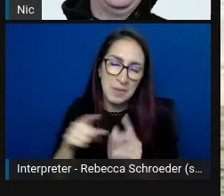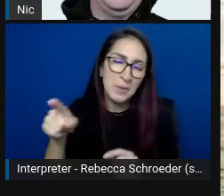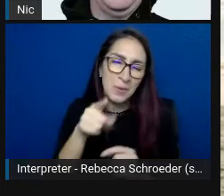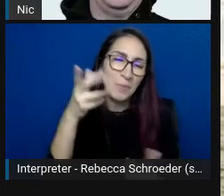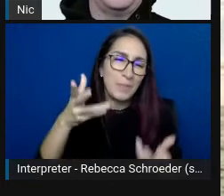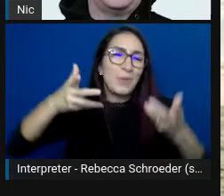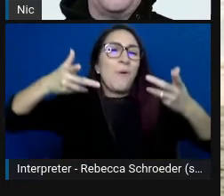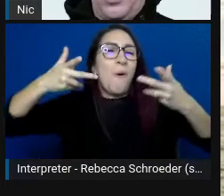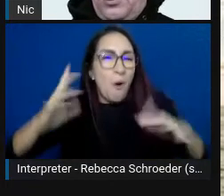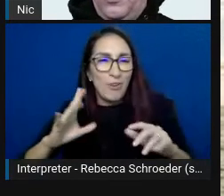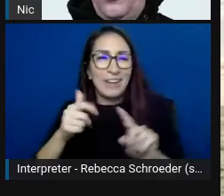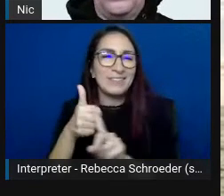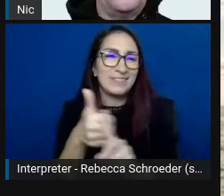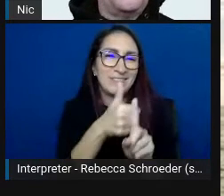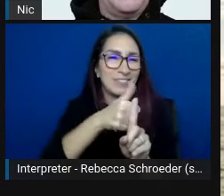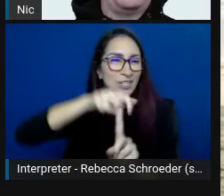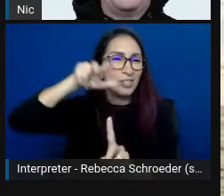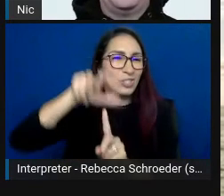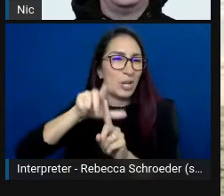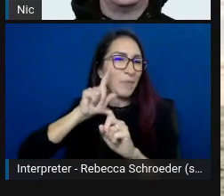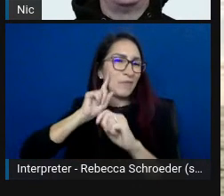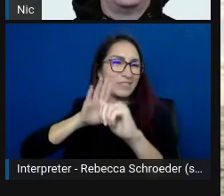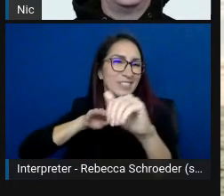and that's not a problem for you to have at this point.